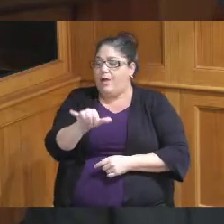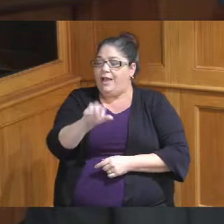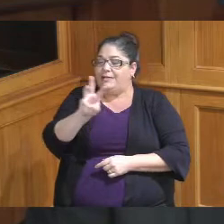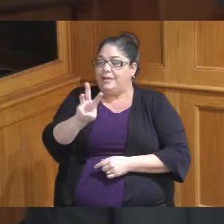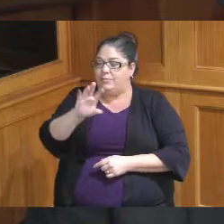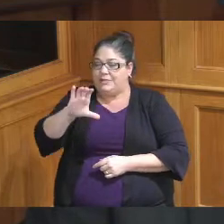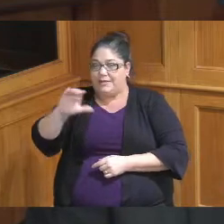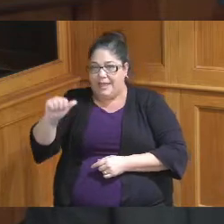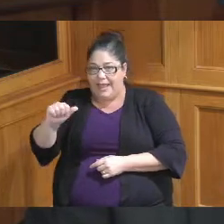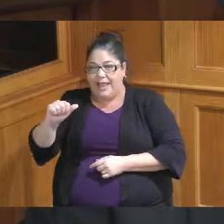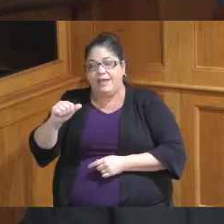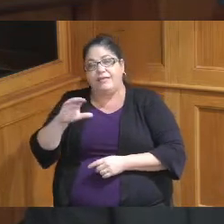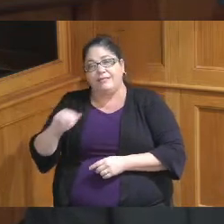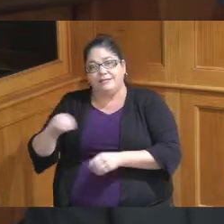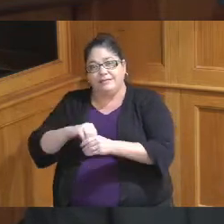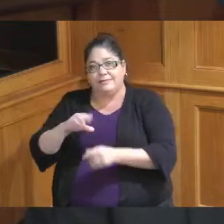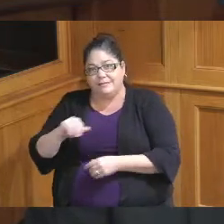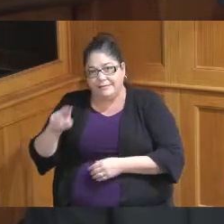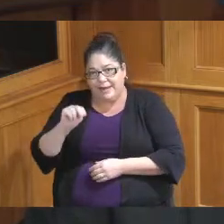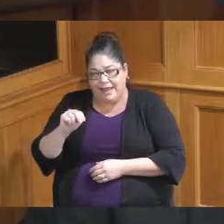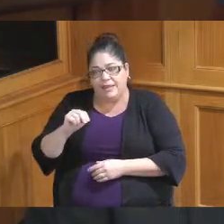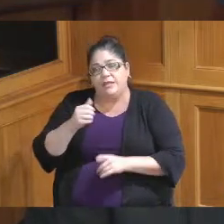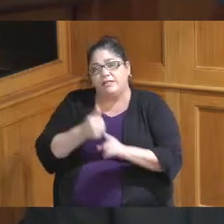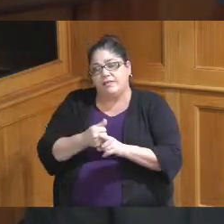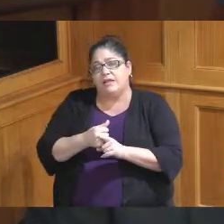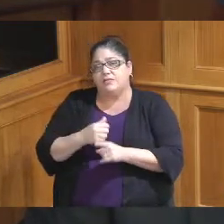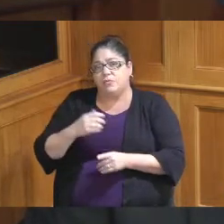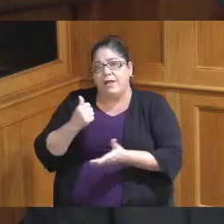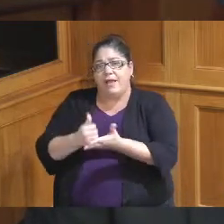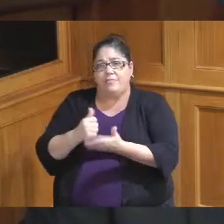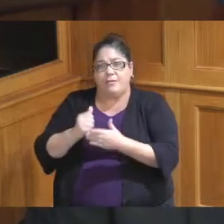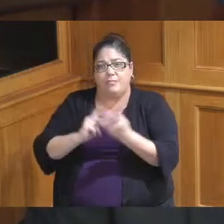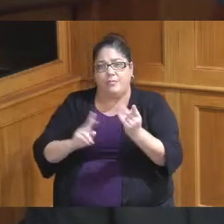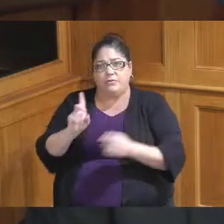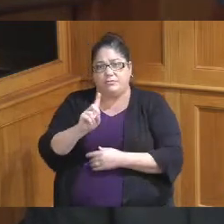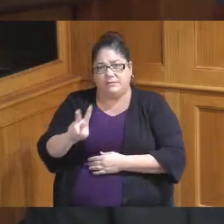that serve victims of domestic violence and whereas during the month of October Hamilton